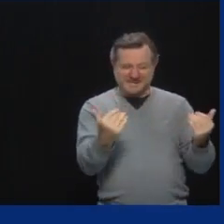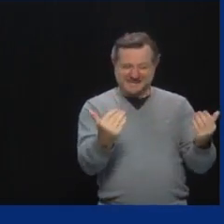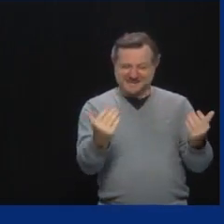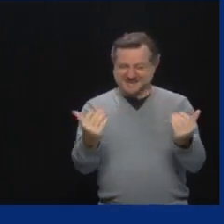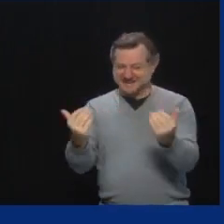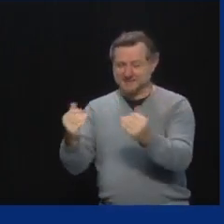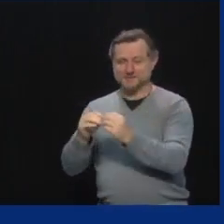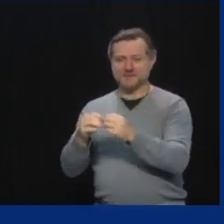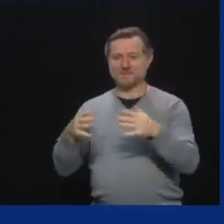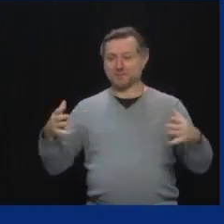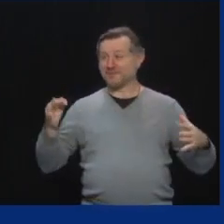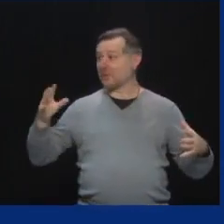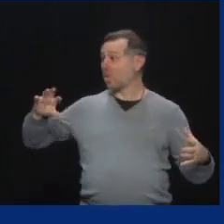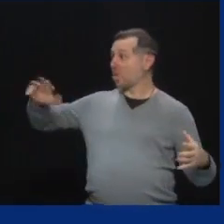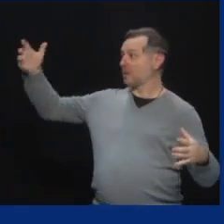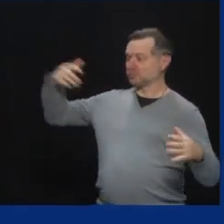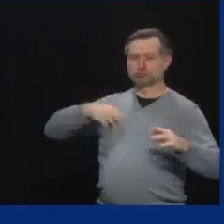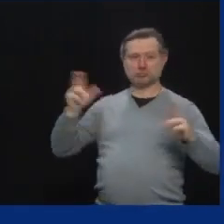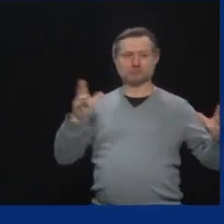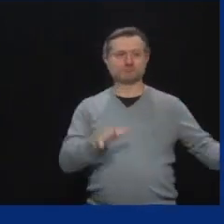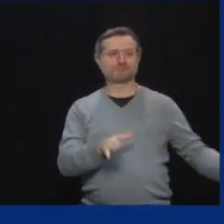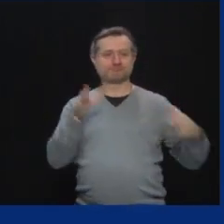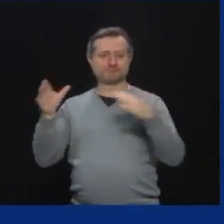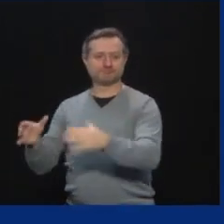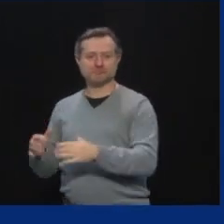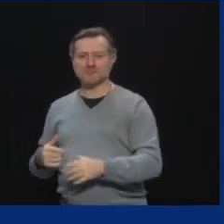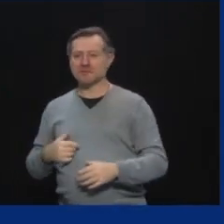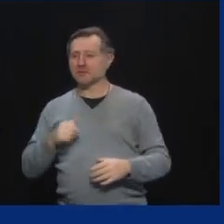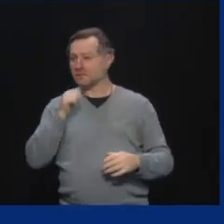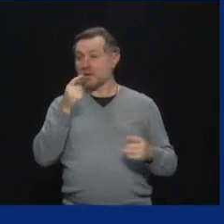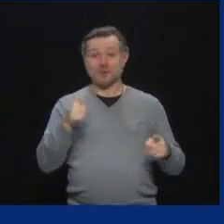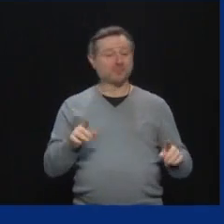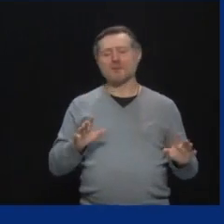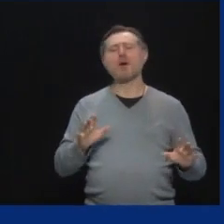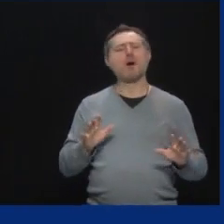we did not see that. We did not see a situation. We have a we still have our